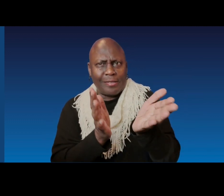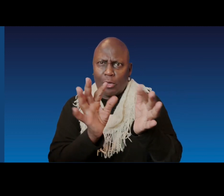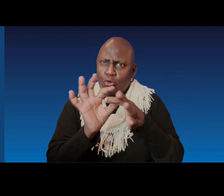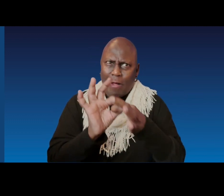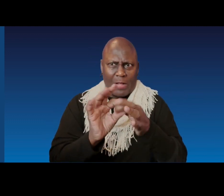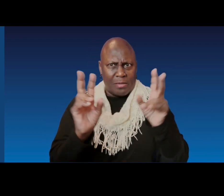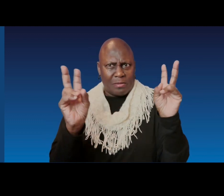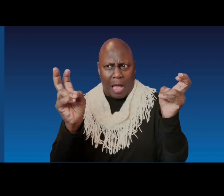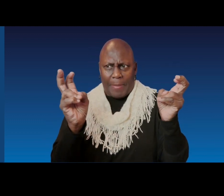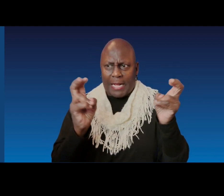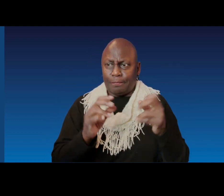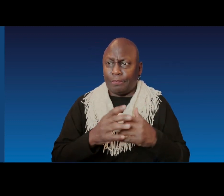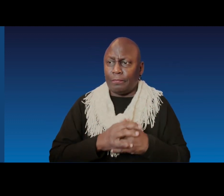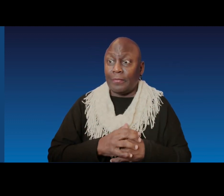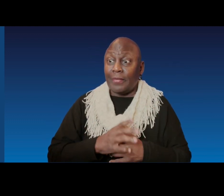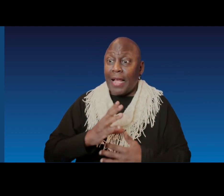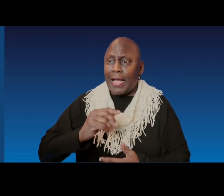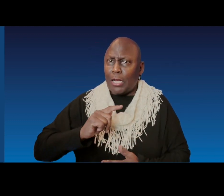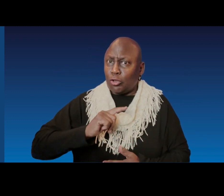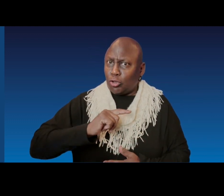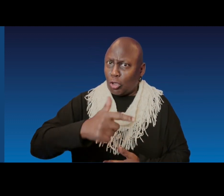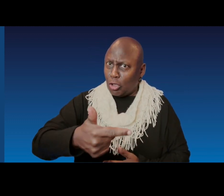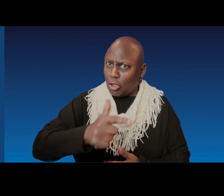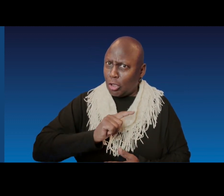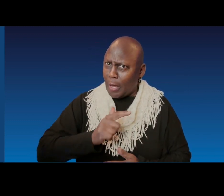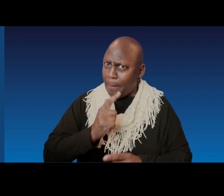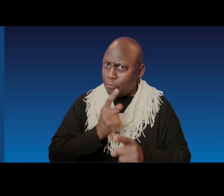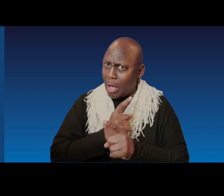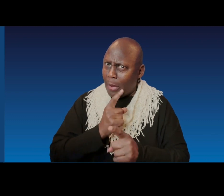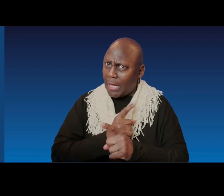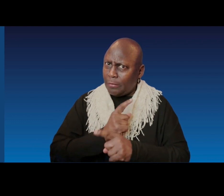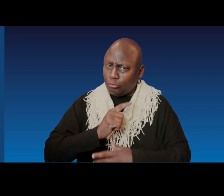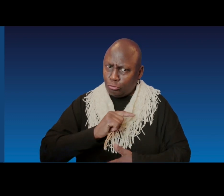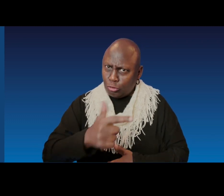topics, and take turns appropriately during conversations.